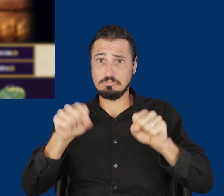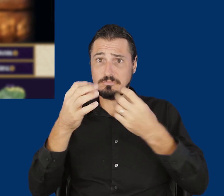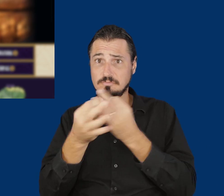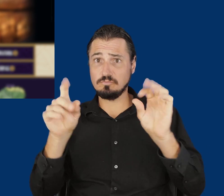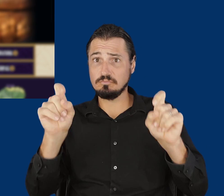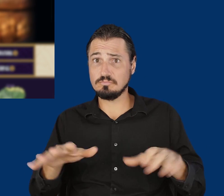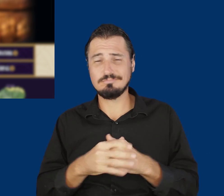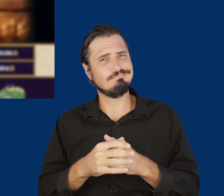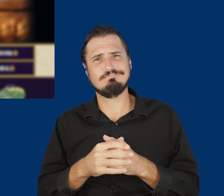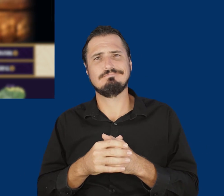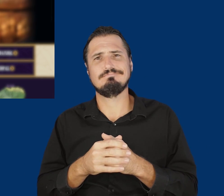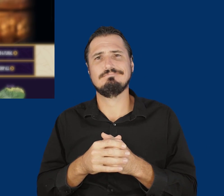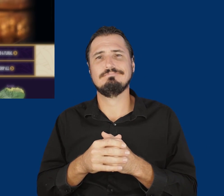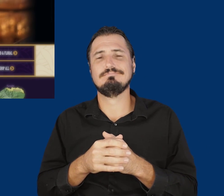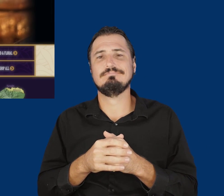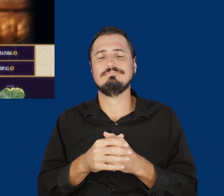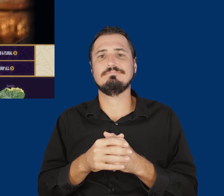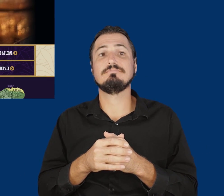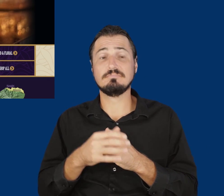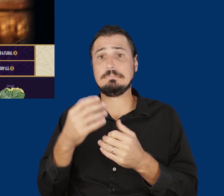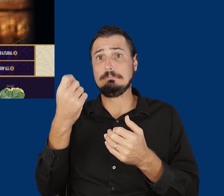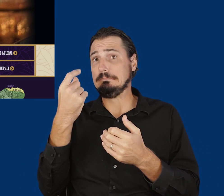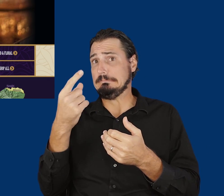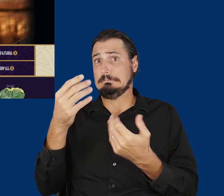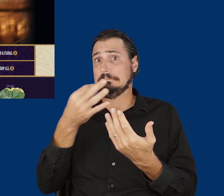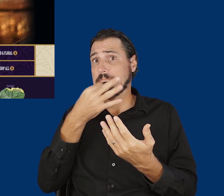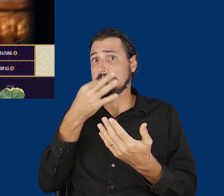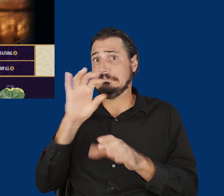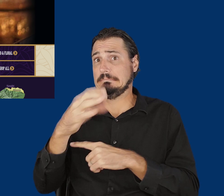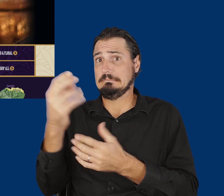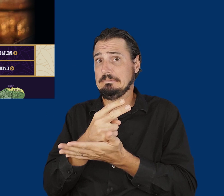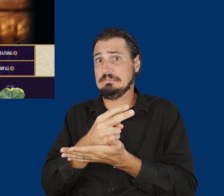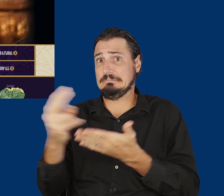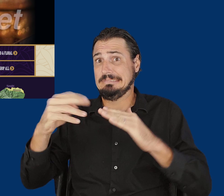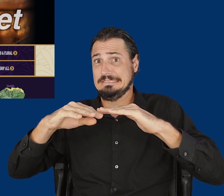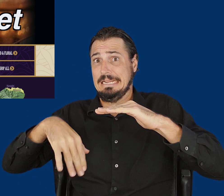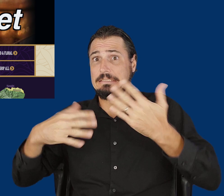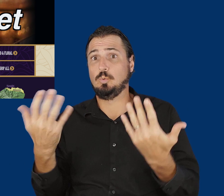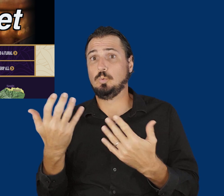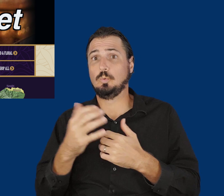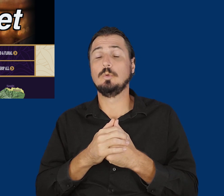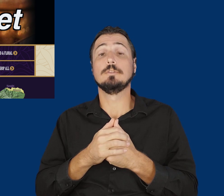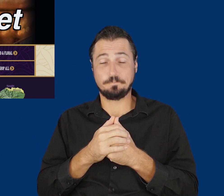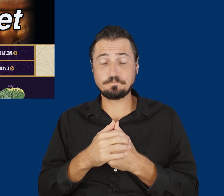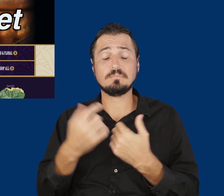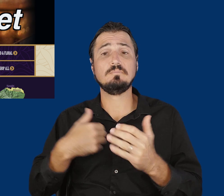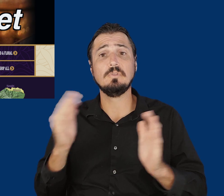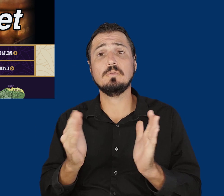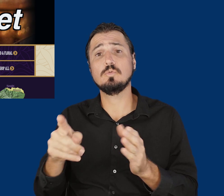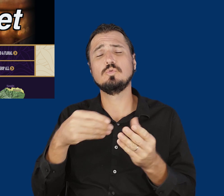There are less than two weeks left to Christmas, and I want to encourage anyone doing holiday shopping to please consider shopping local this year